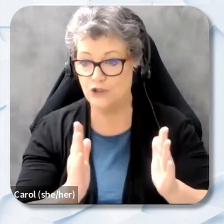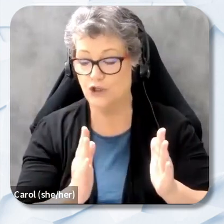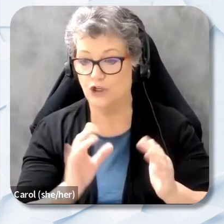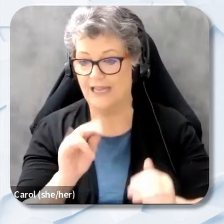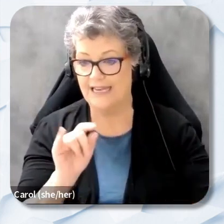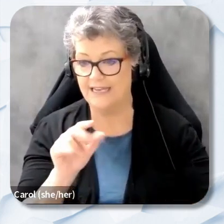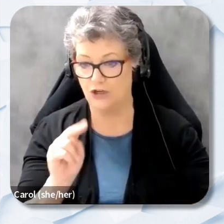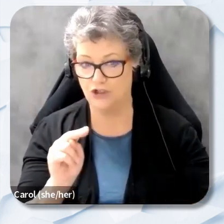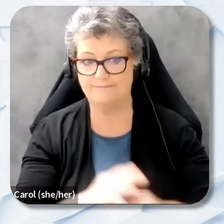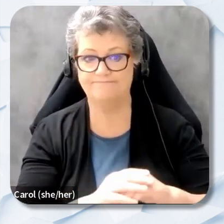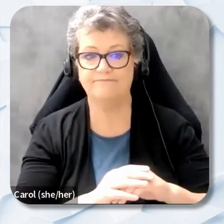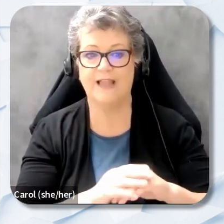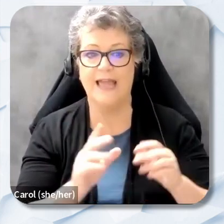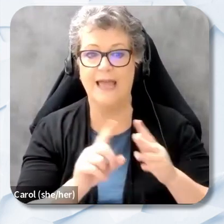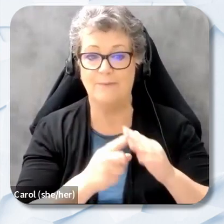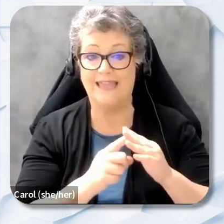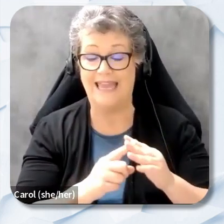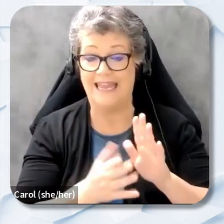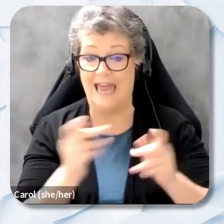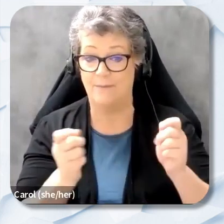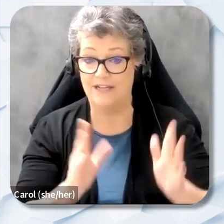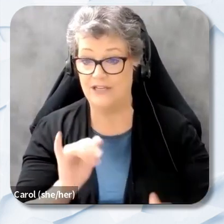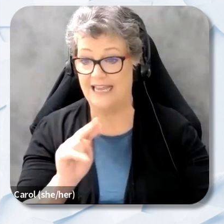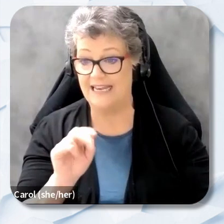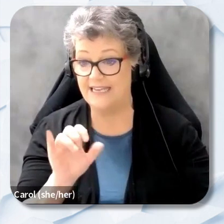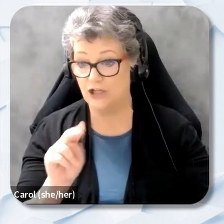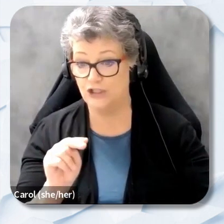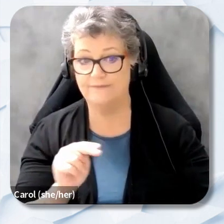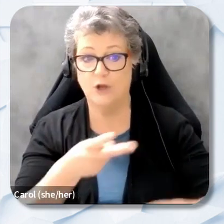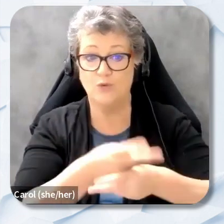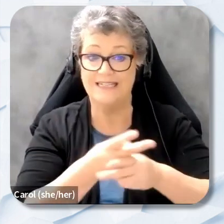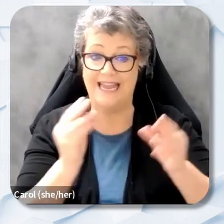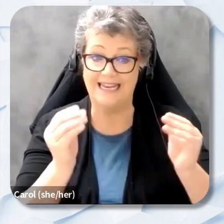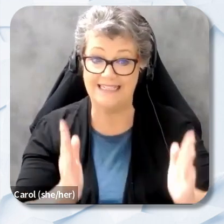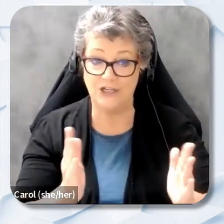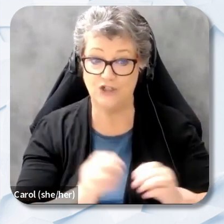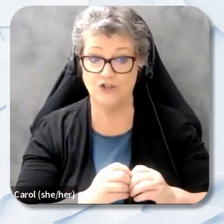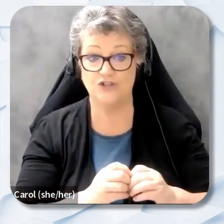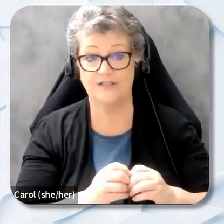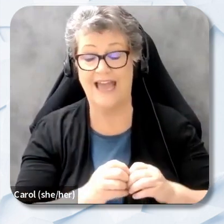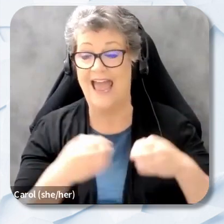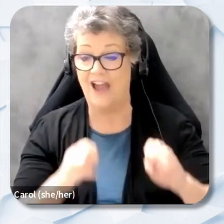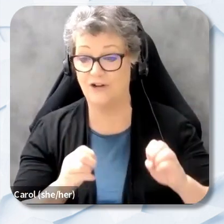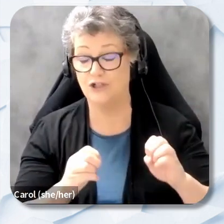beginning administrator induction, retaining teachers, efforts to diversify the workforce,